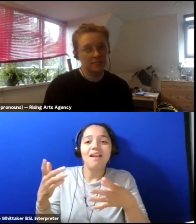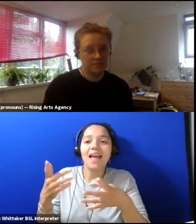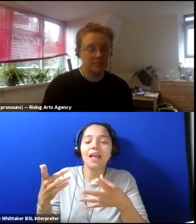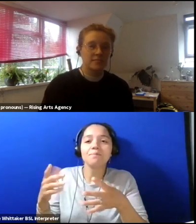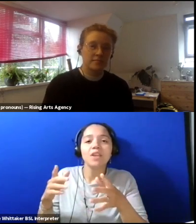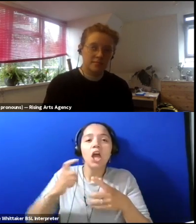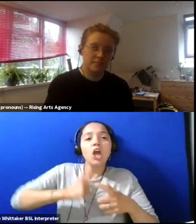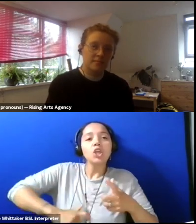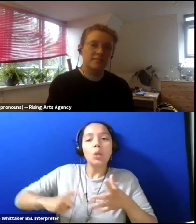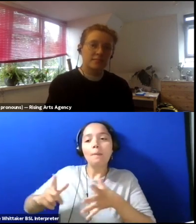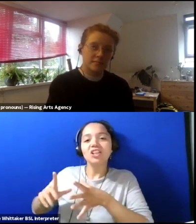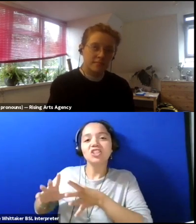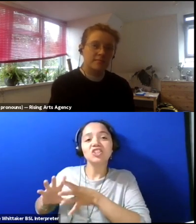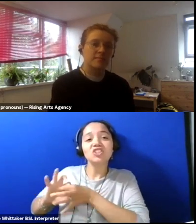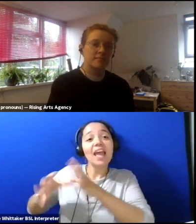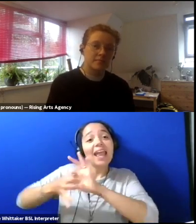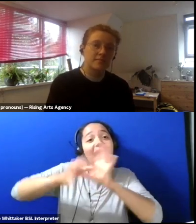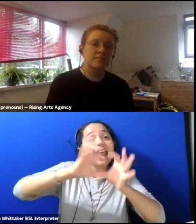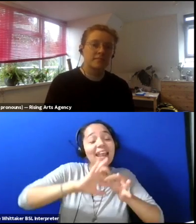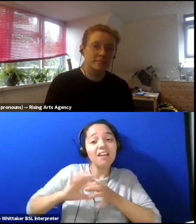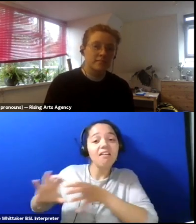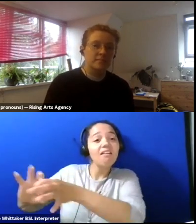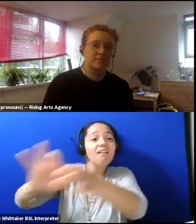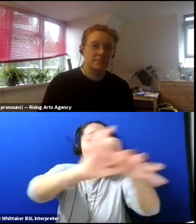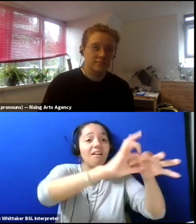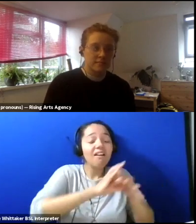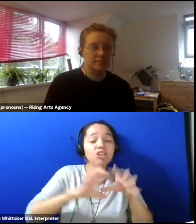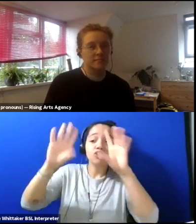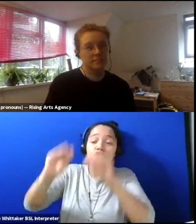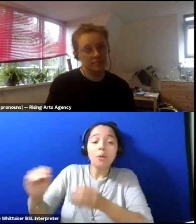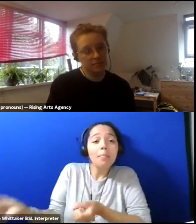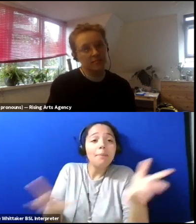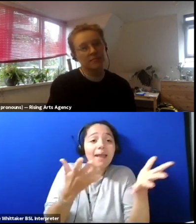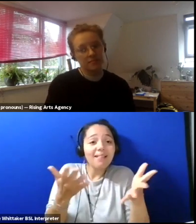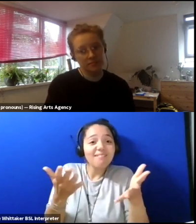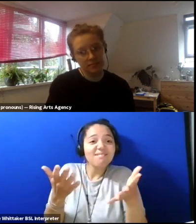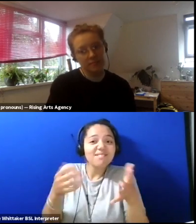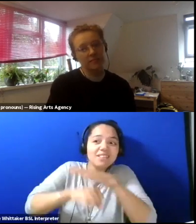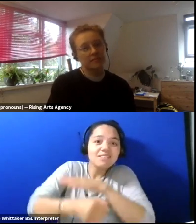outside of this person's house, and we're going to stop the bailiffs from coming and entering the property.'